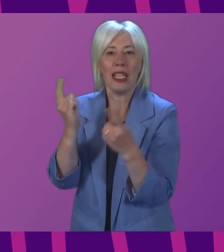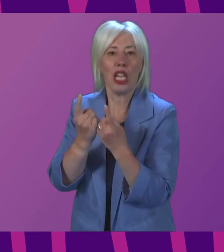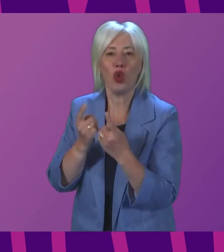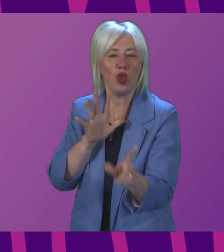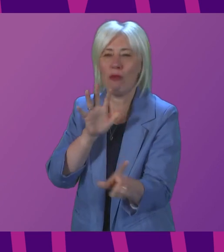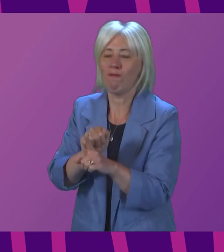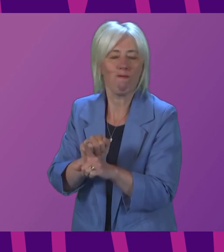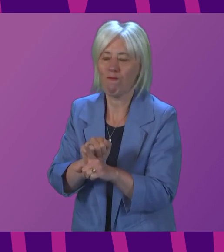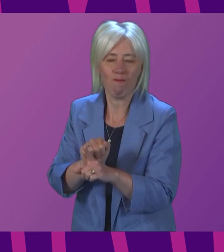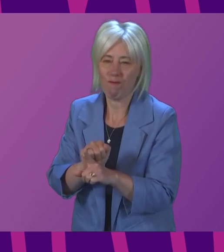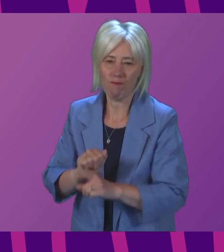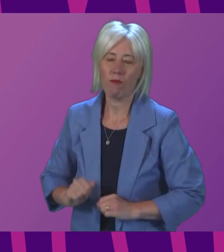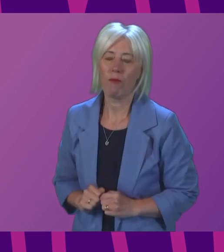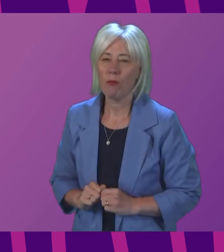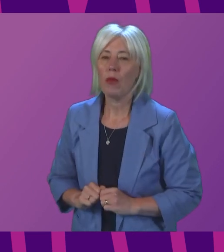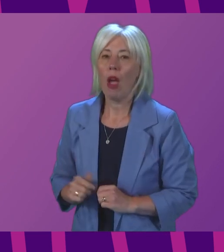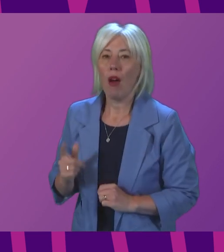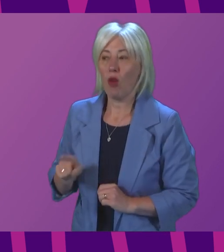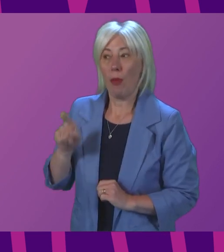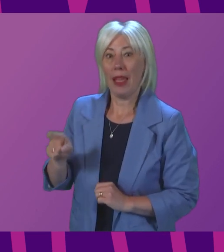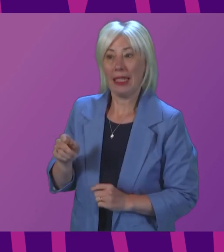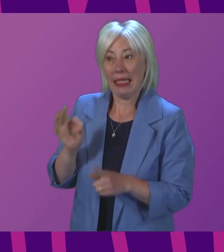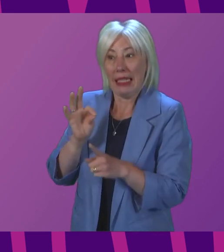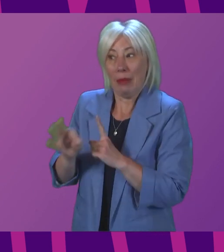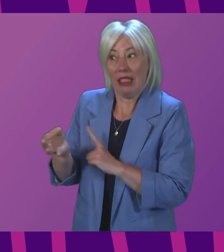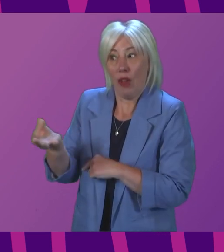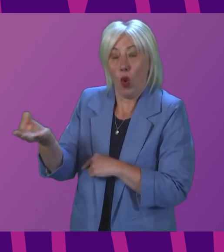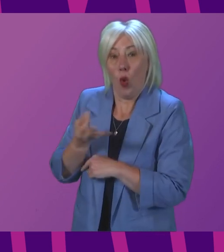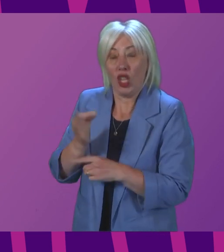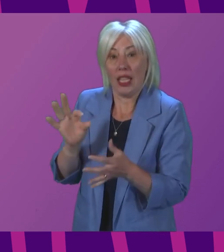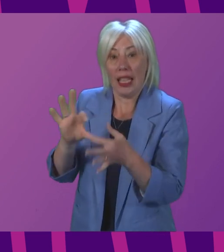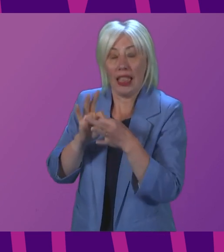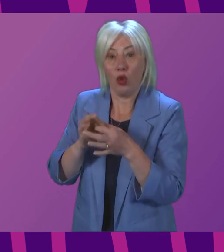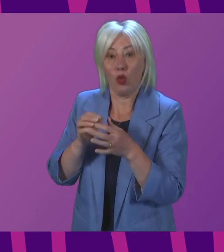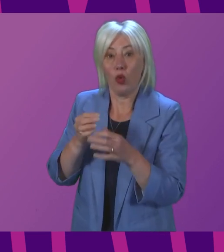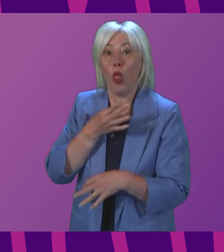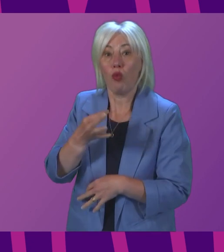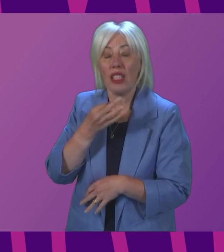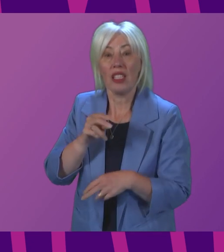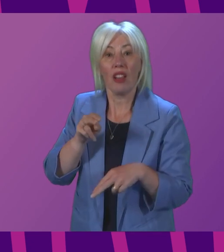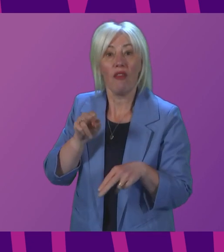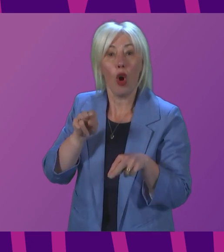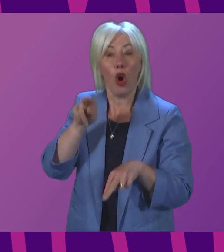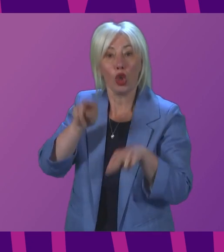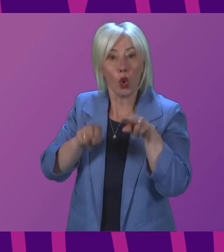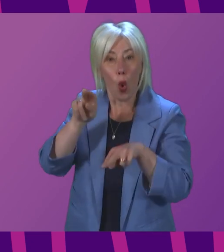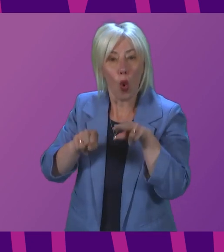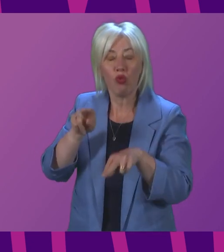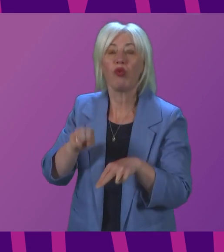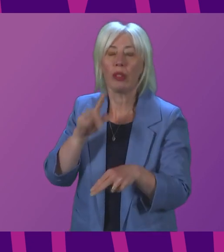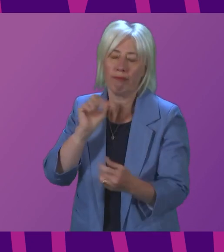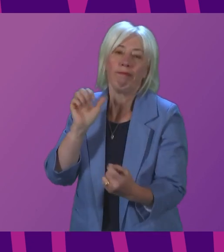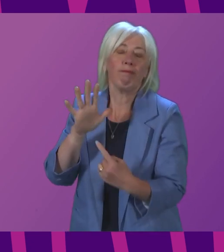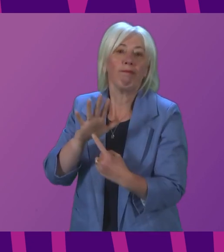On the specific question about the risk scoring—this is a key and fundamental point that Jamie